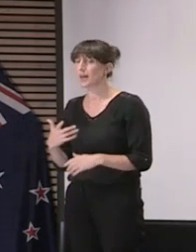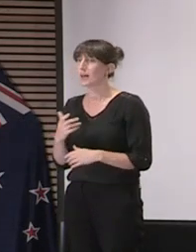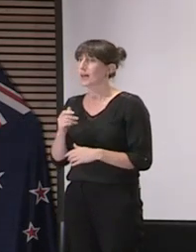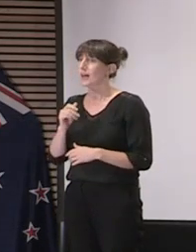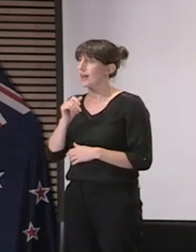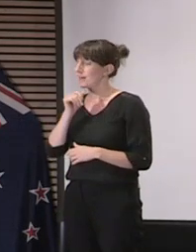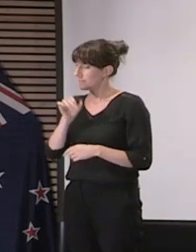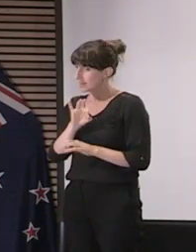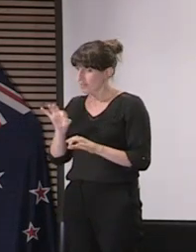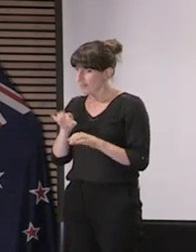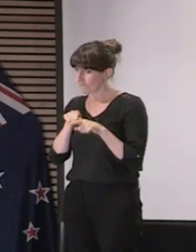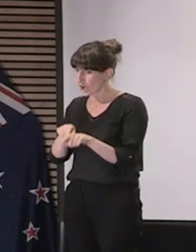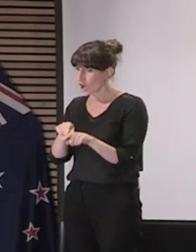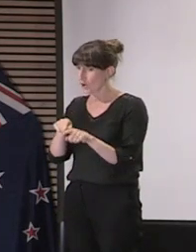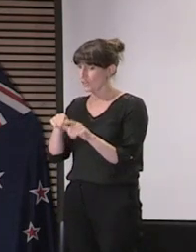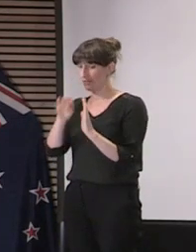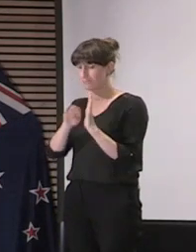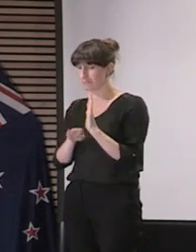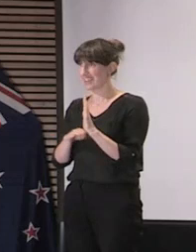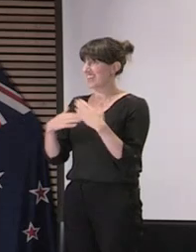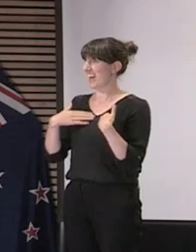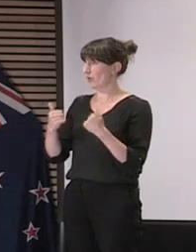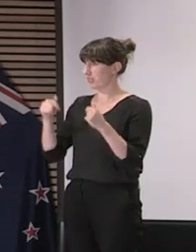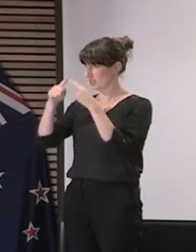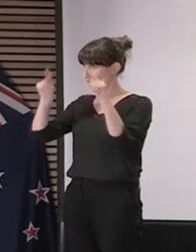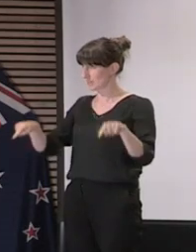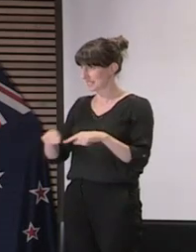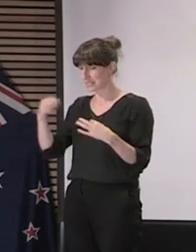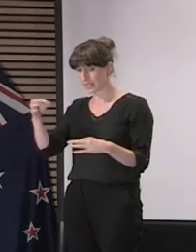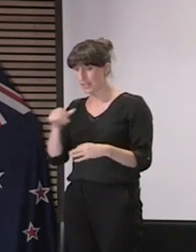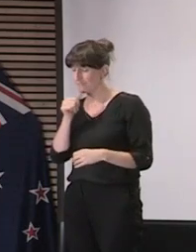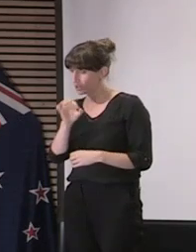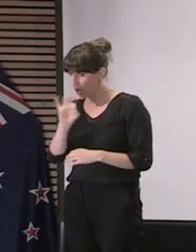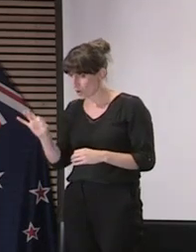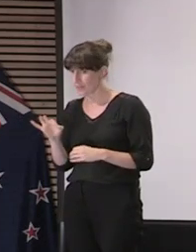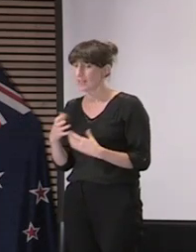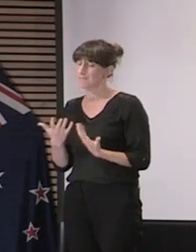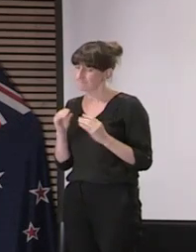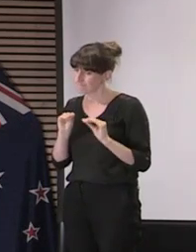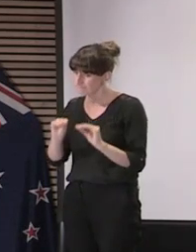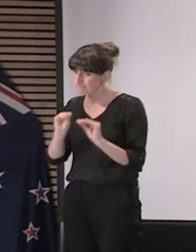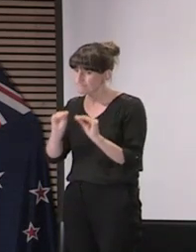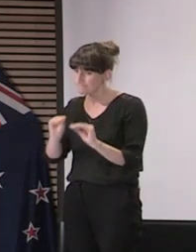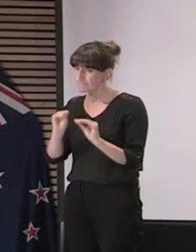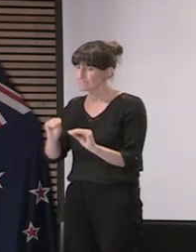the end, if they comply. We can also speak to them about an offence of failure of to